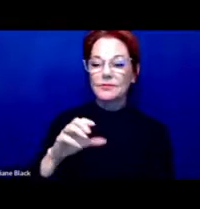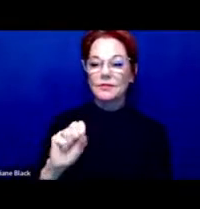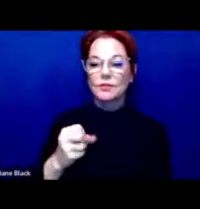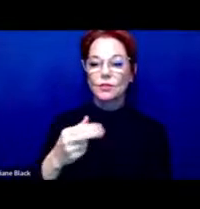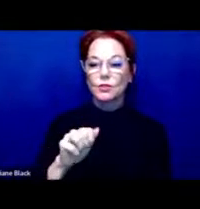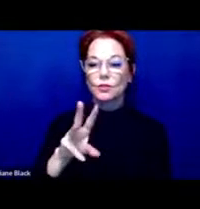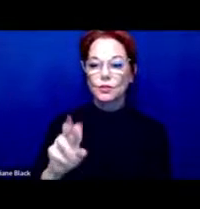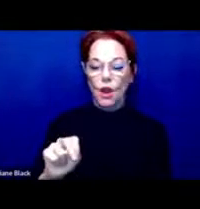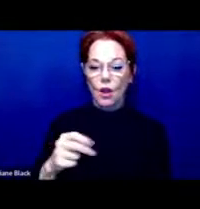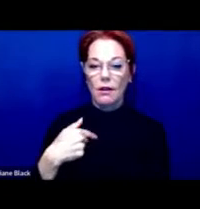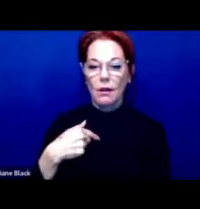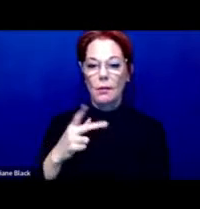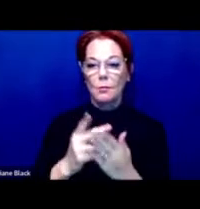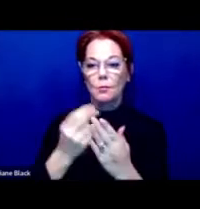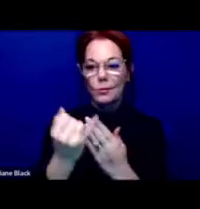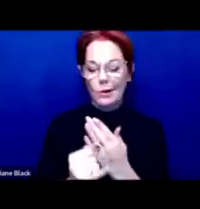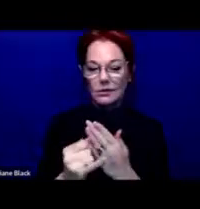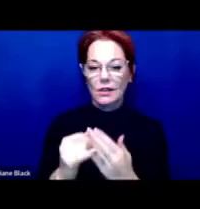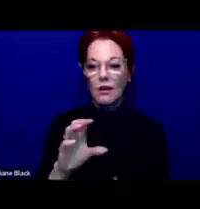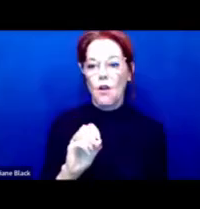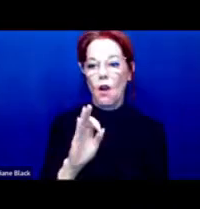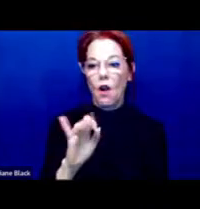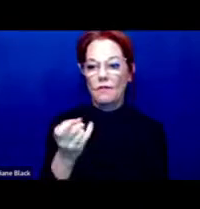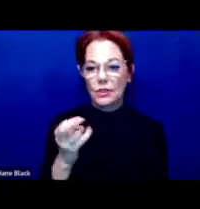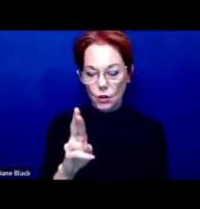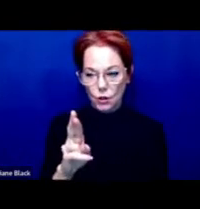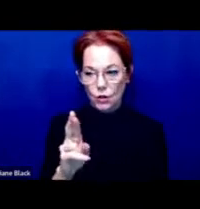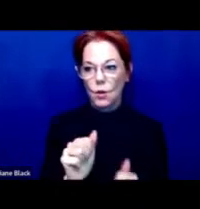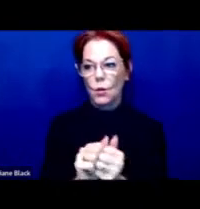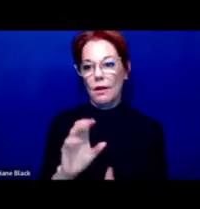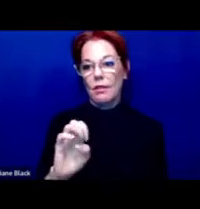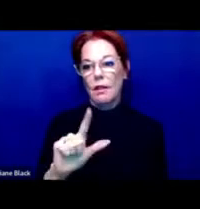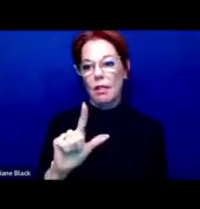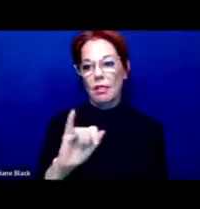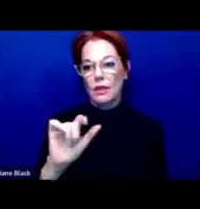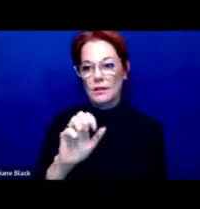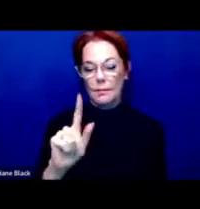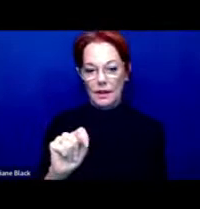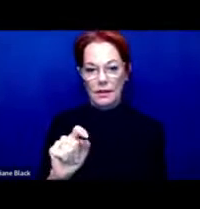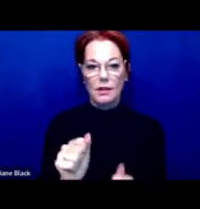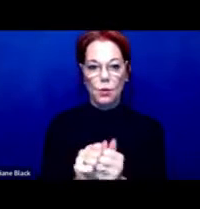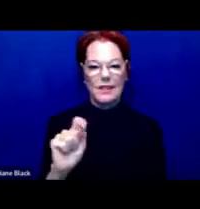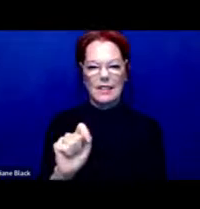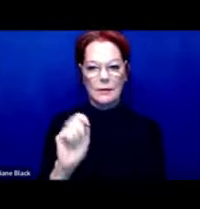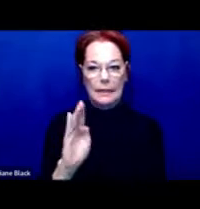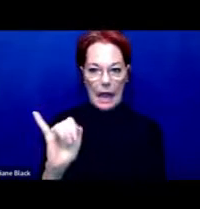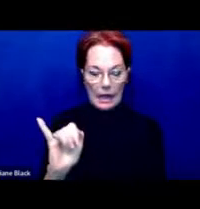project officer along with Elizabeth Leef on a TBI State Partnership Program. I also serve as the contracting officer